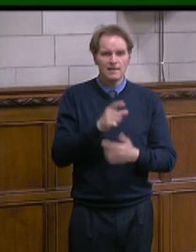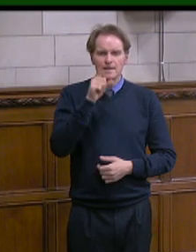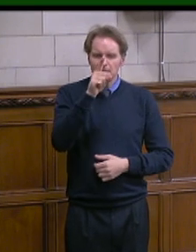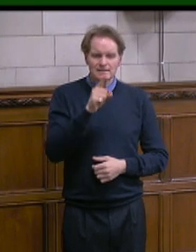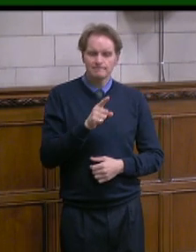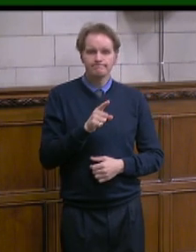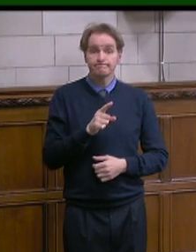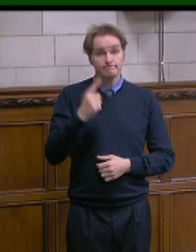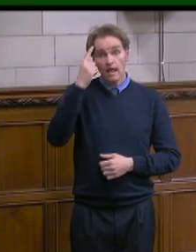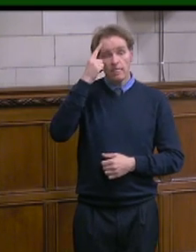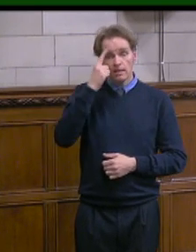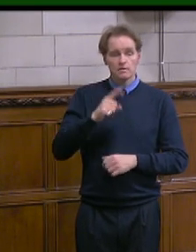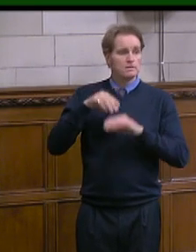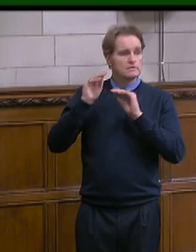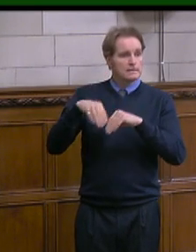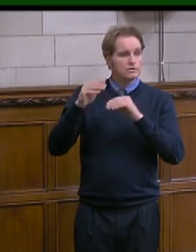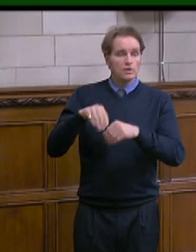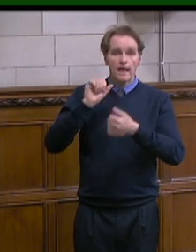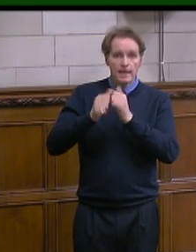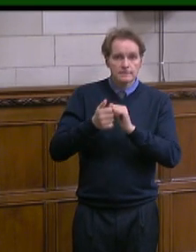The school curriculum is built around the examinations that children take.